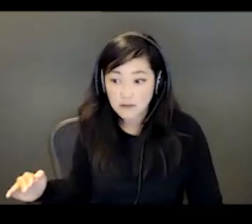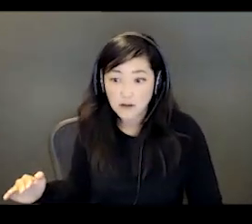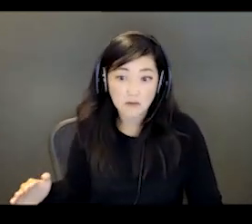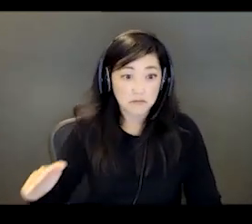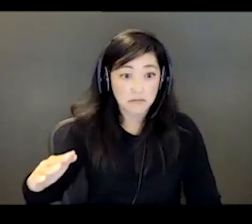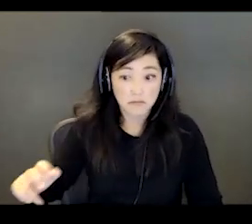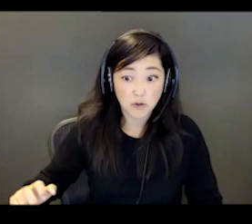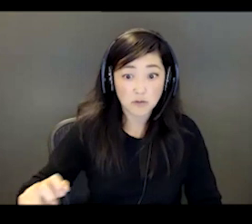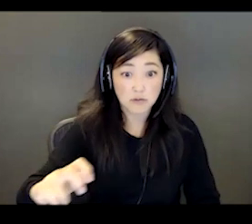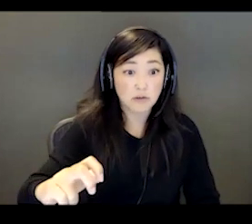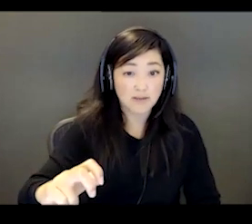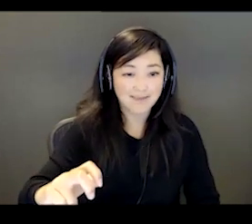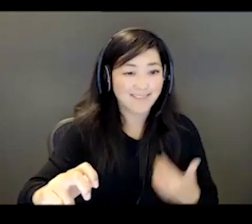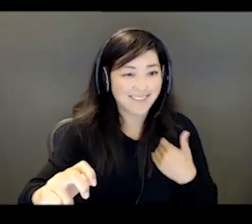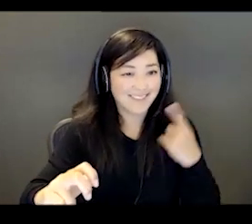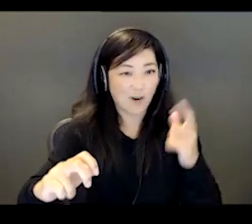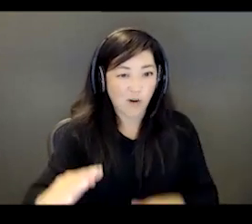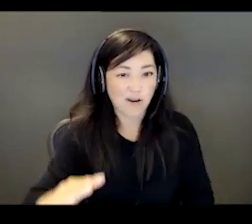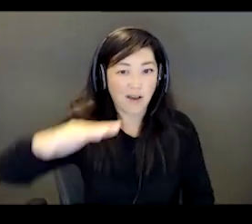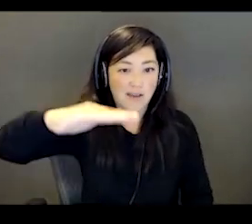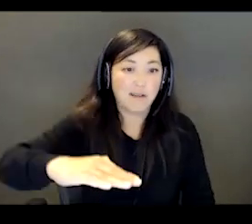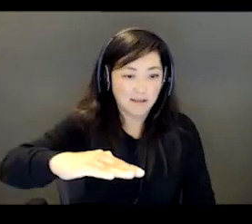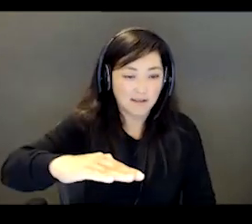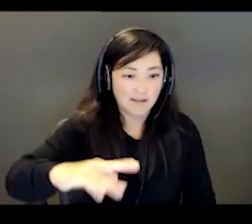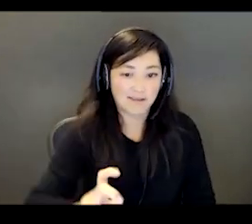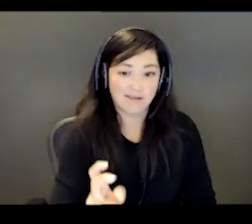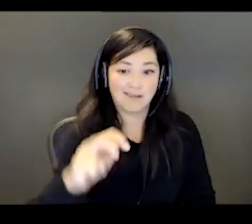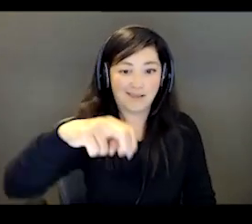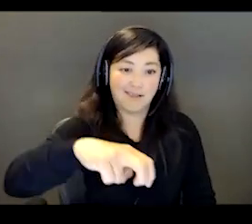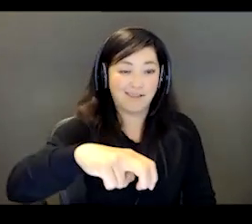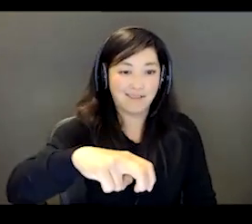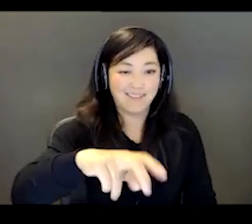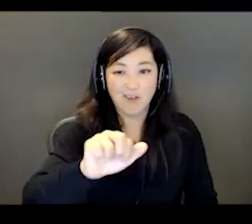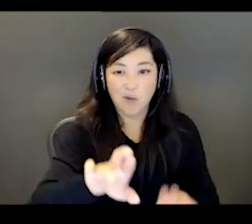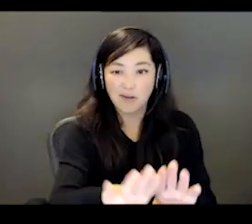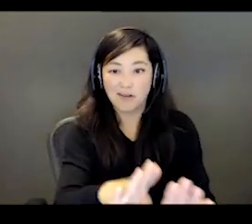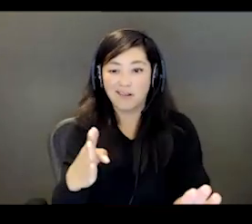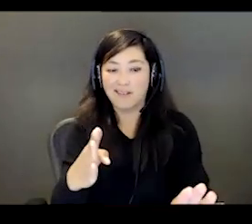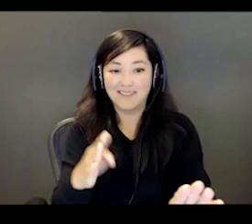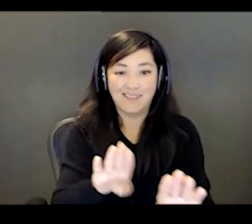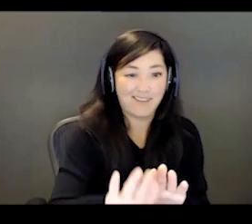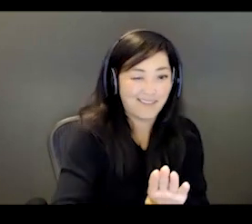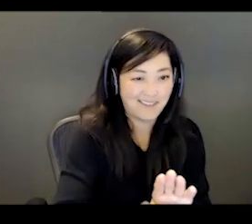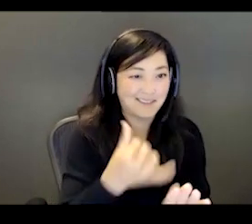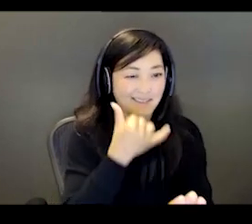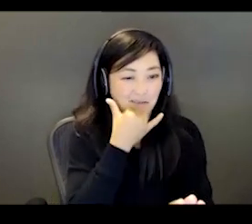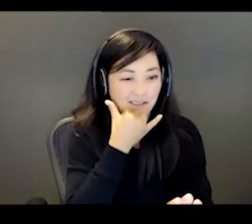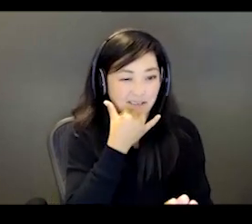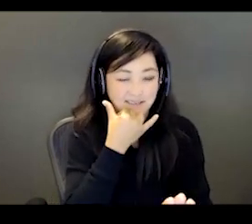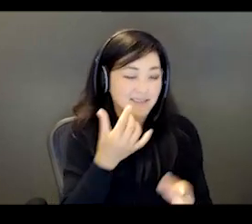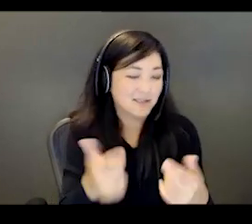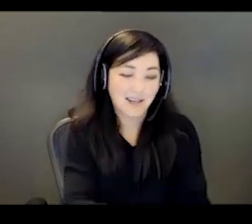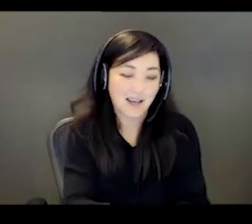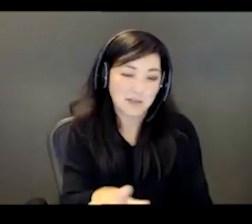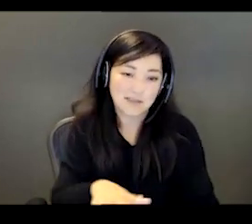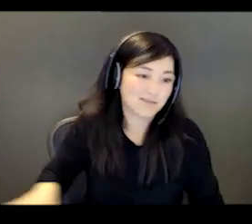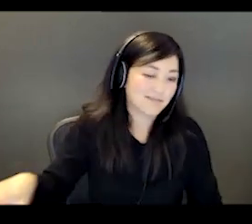The correct way makes it that much harder. So. It happens everywhere. I guess. And maybe that's just years of experience.